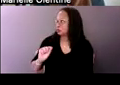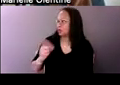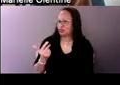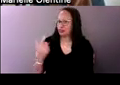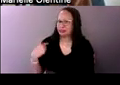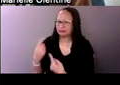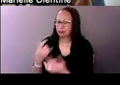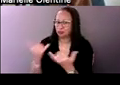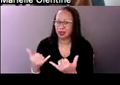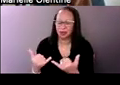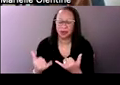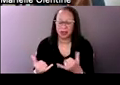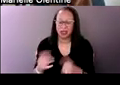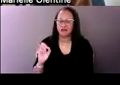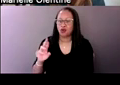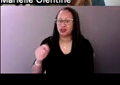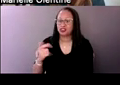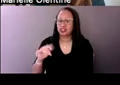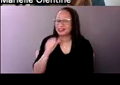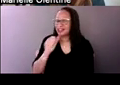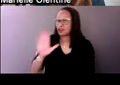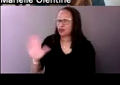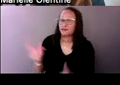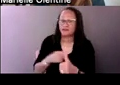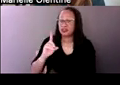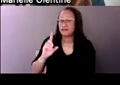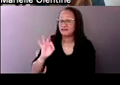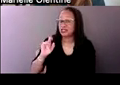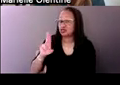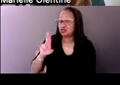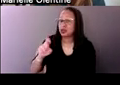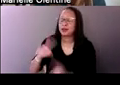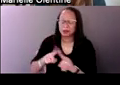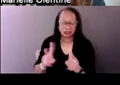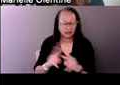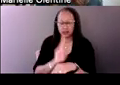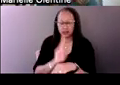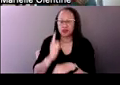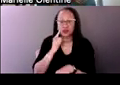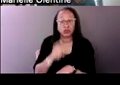like Yousef. The film is also 64 minutes, "Three